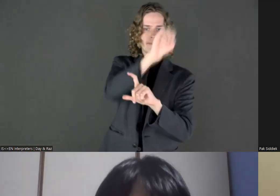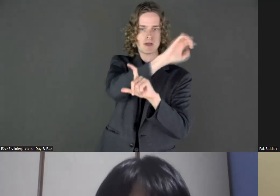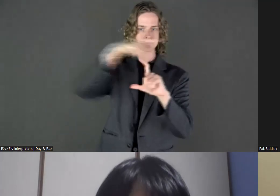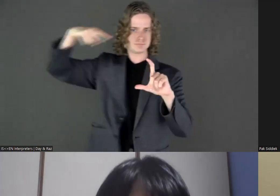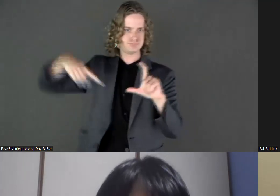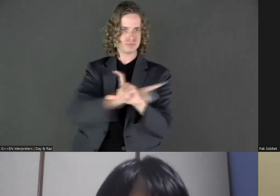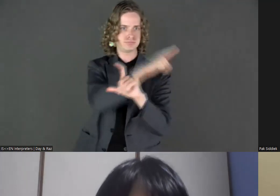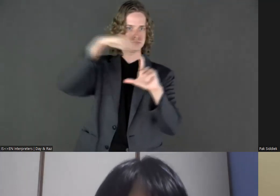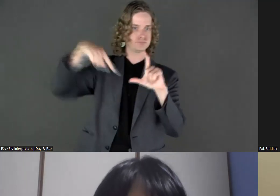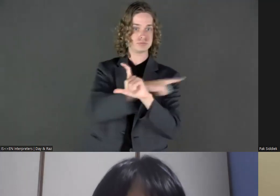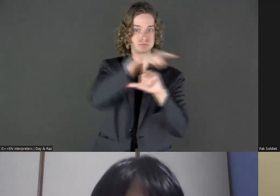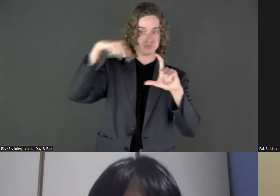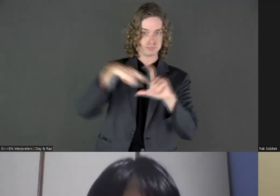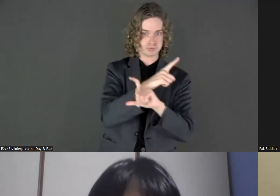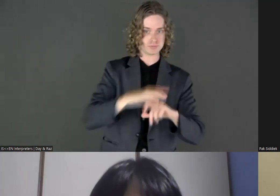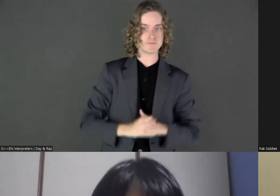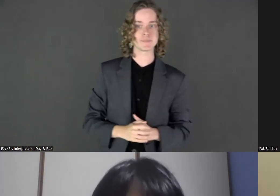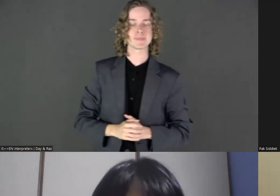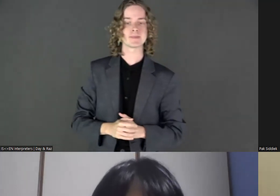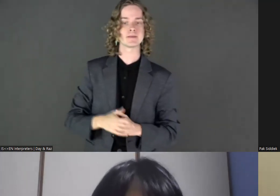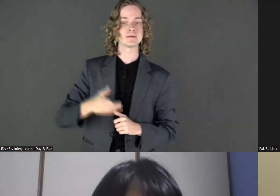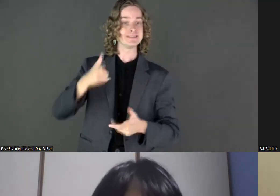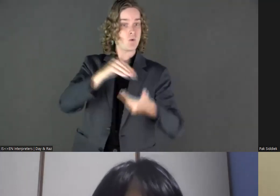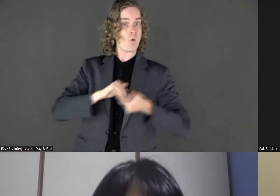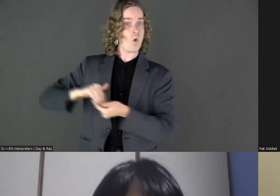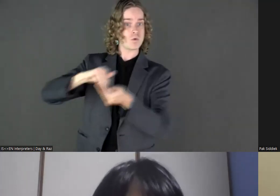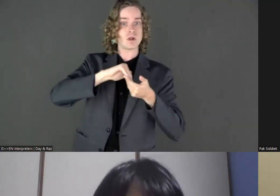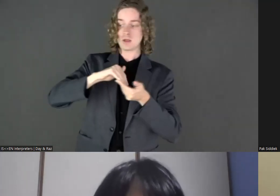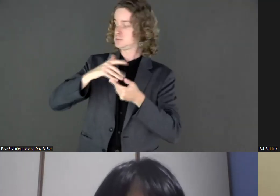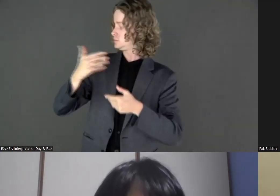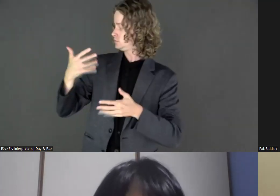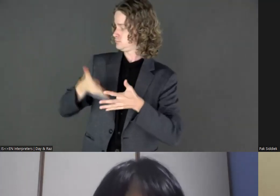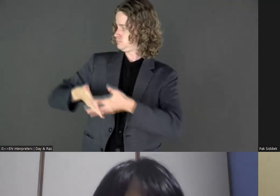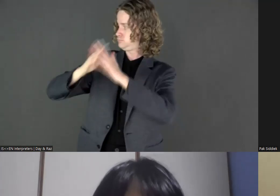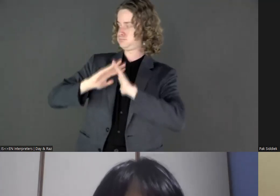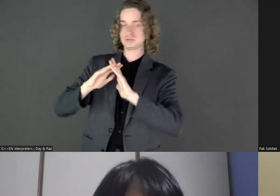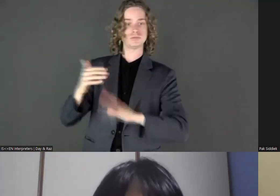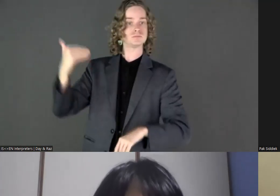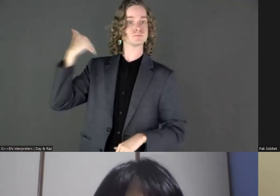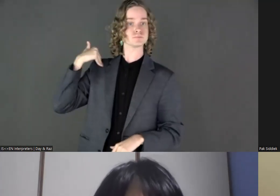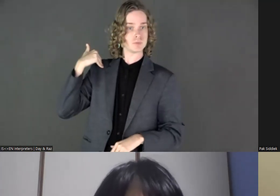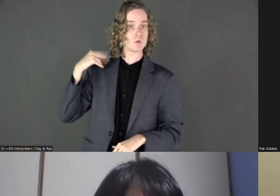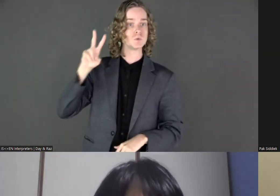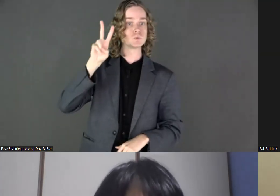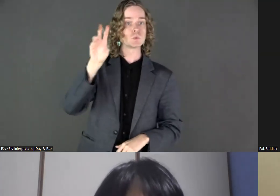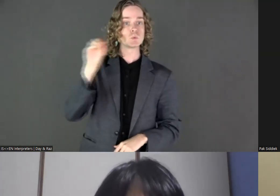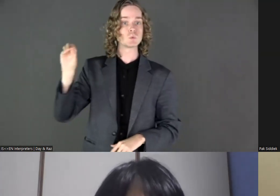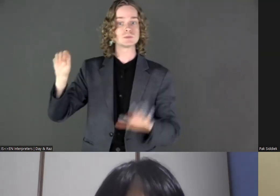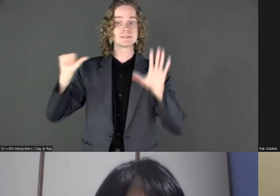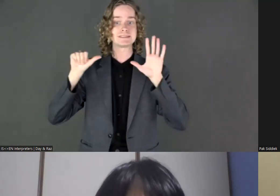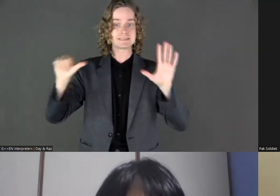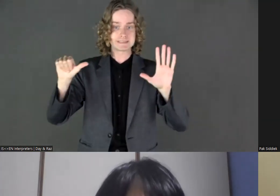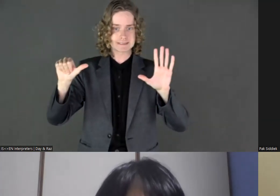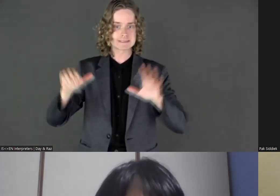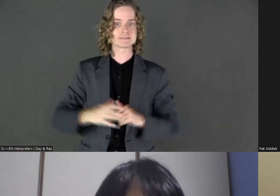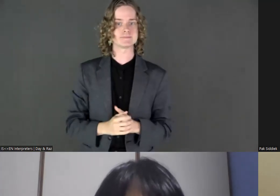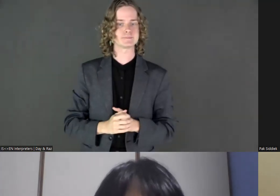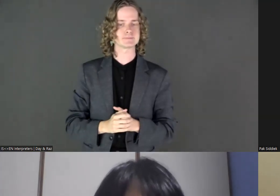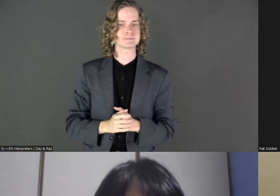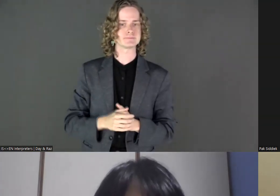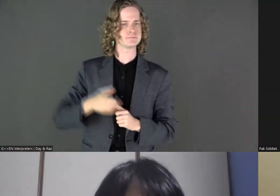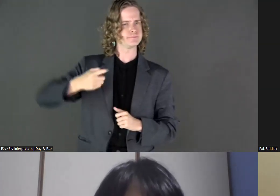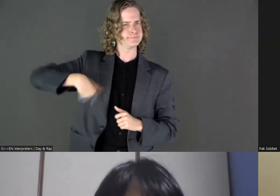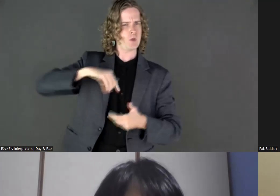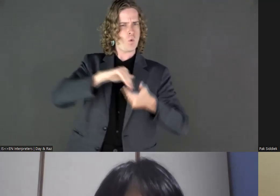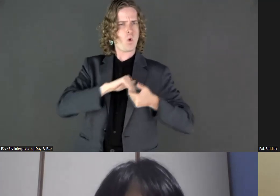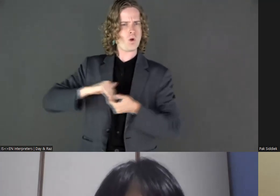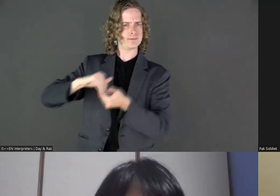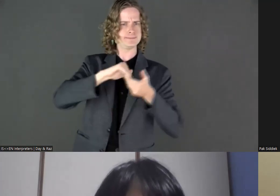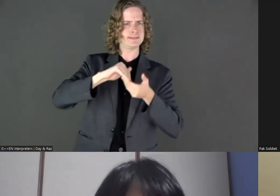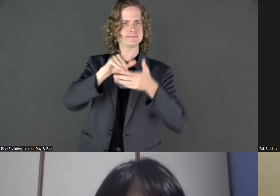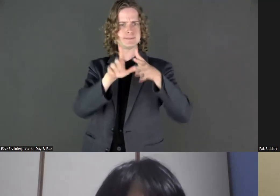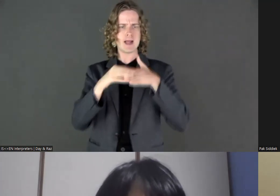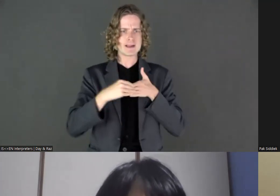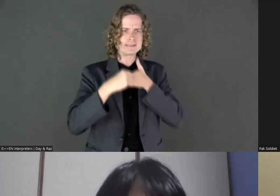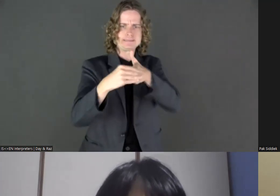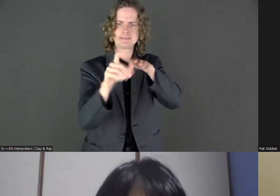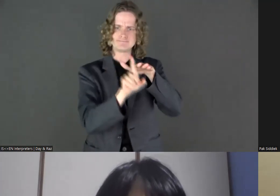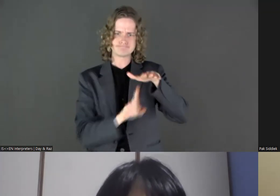op eds. We are promoting and defending the rights of people of persons with disabilities. Since the